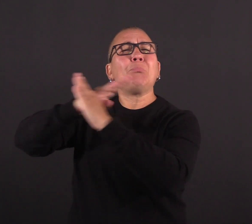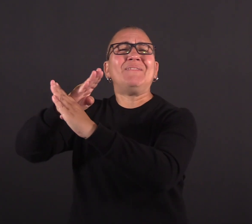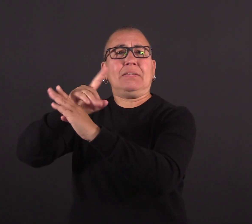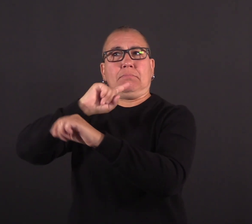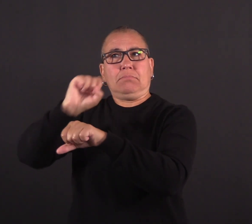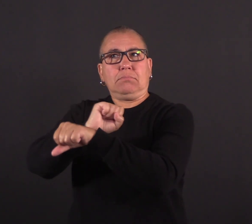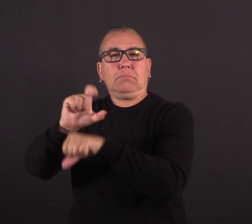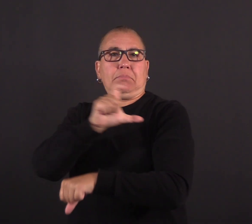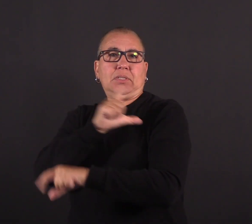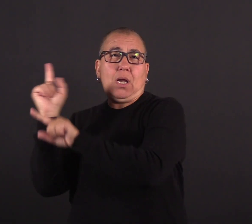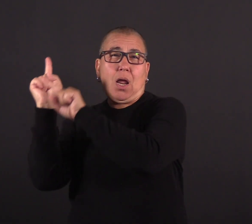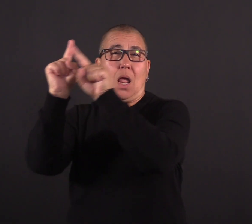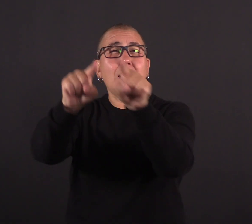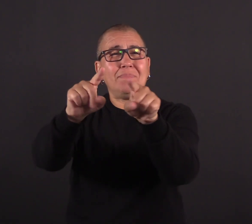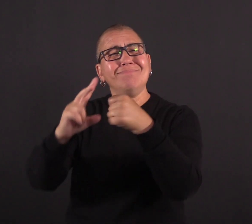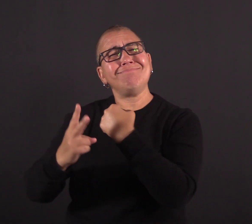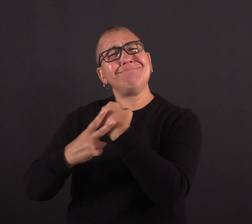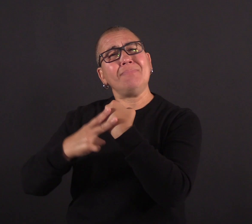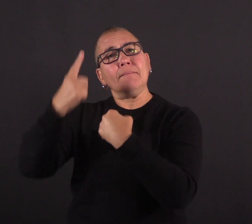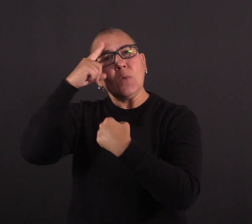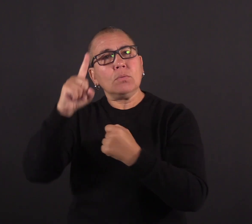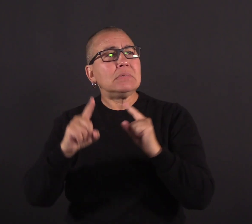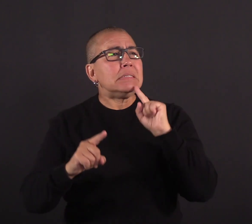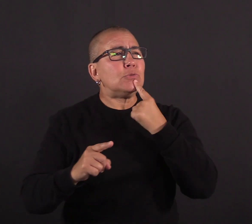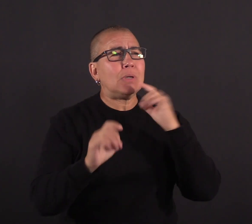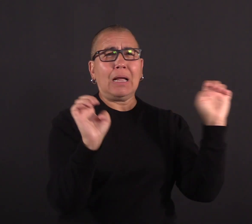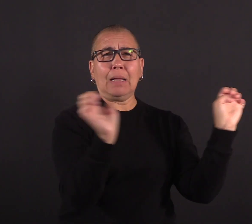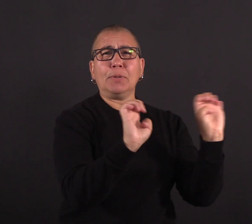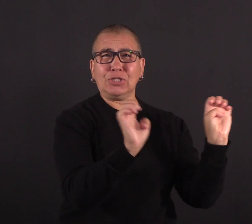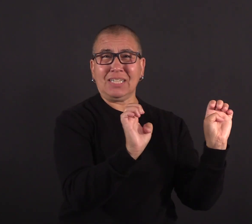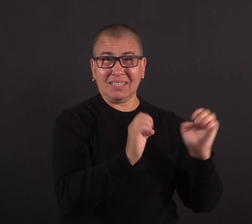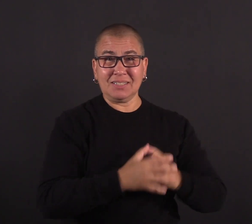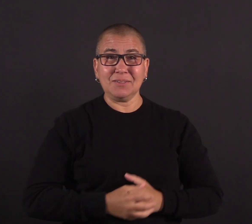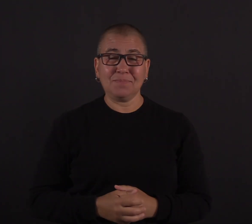having to use resources that might be prevented from responding to a true emergency is a problem.